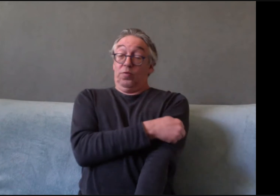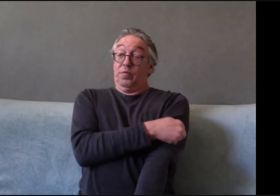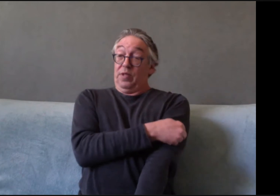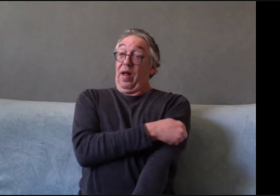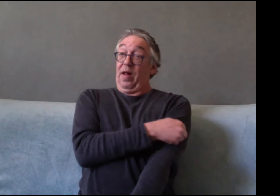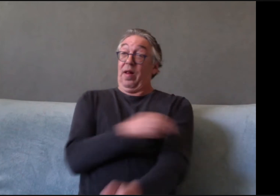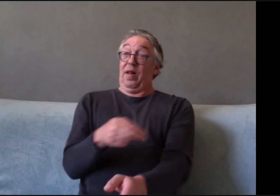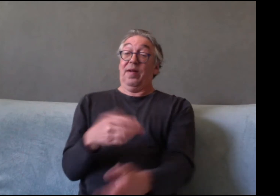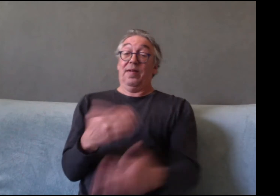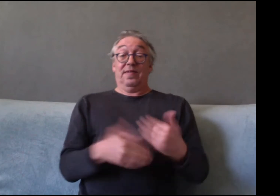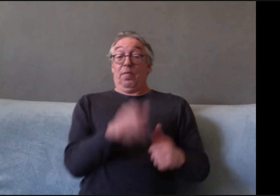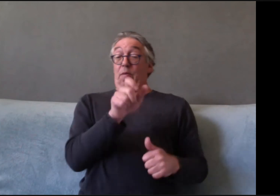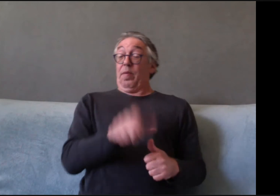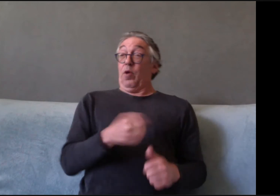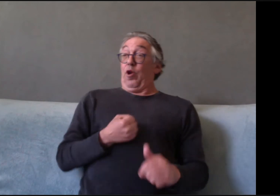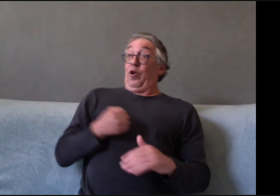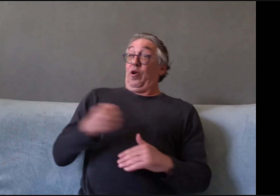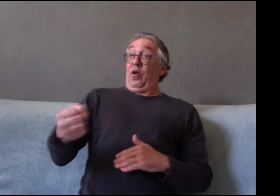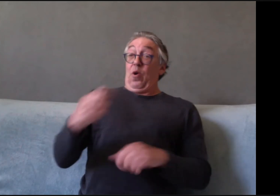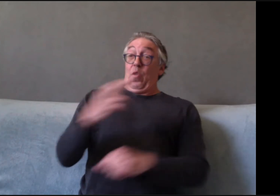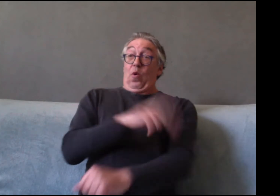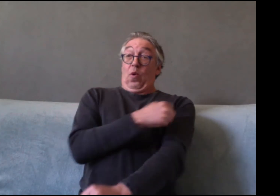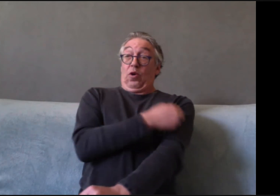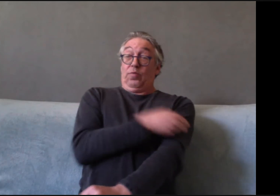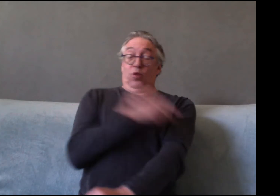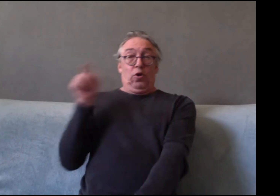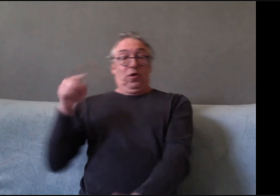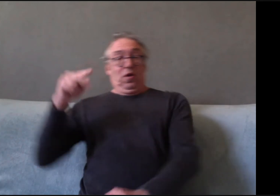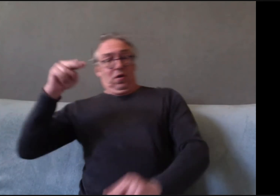ANDRÉ: Can I ask you to finish in one minute?